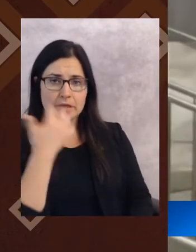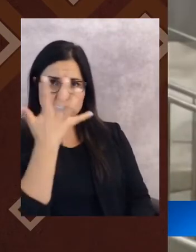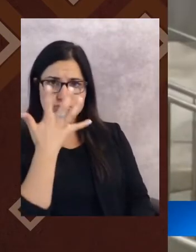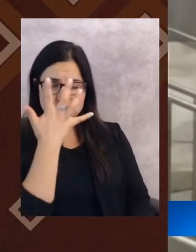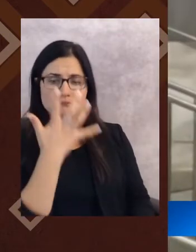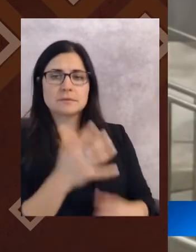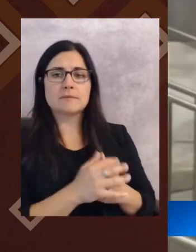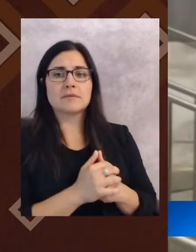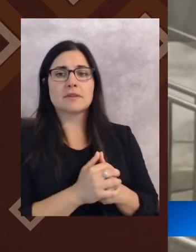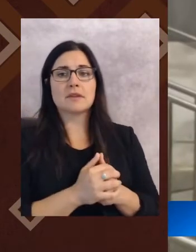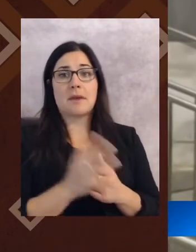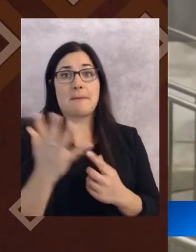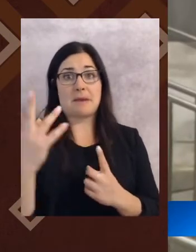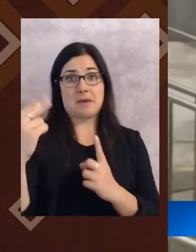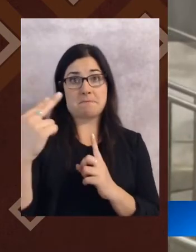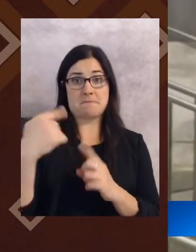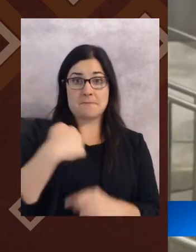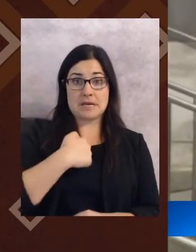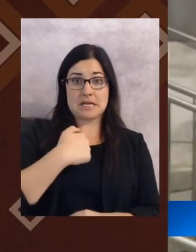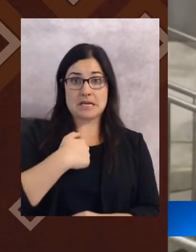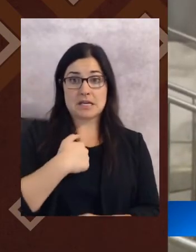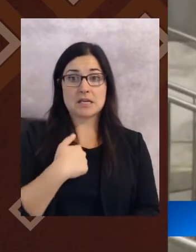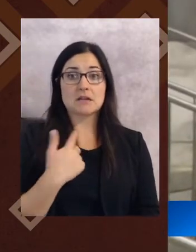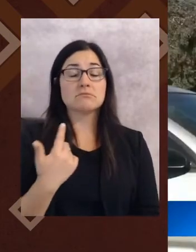me and I bring the conflict to this country.